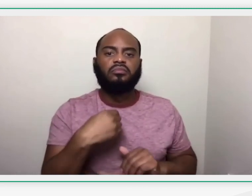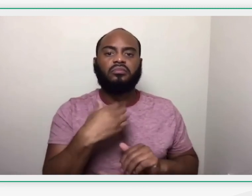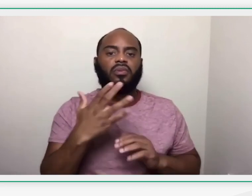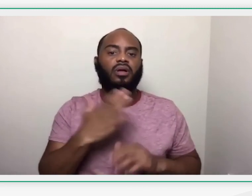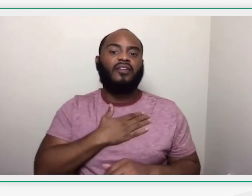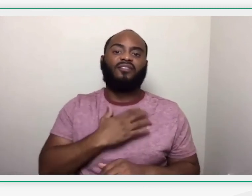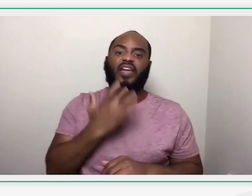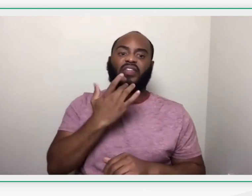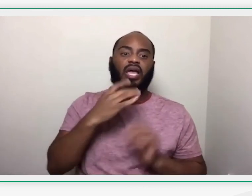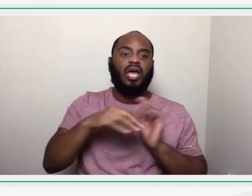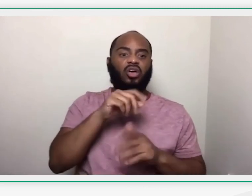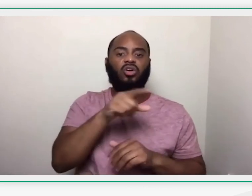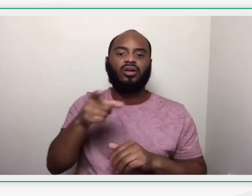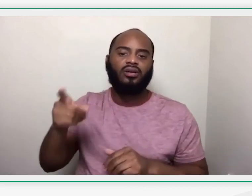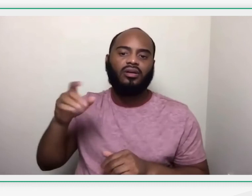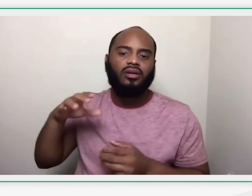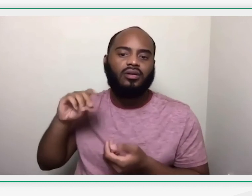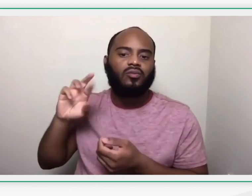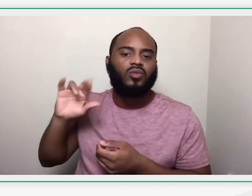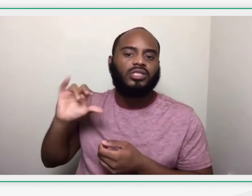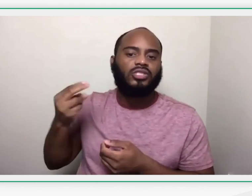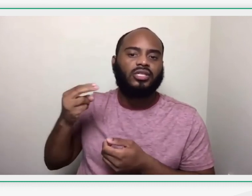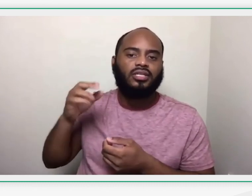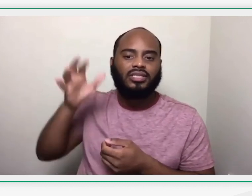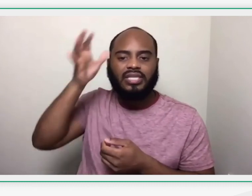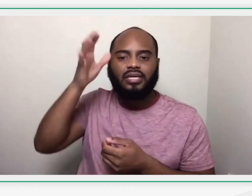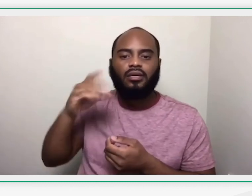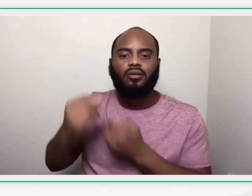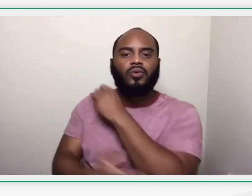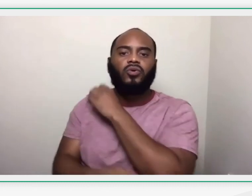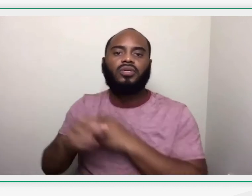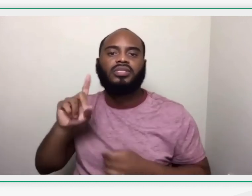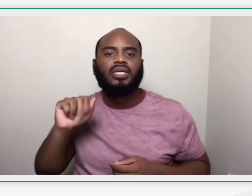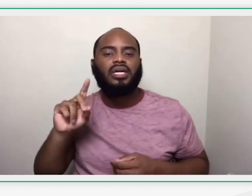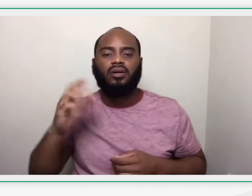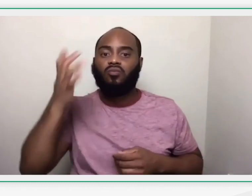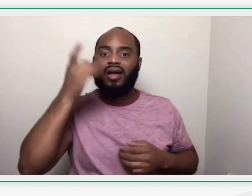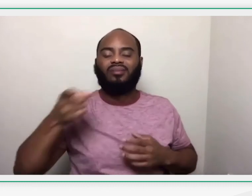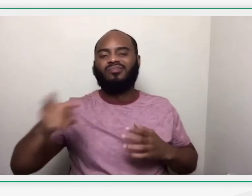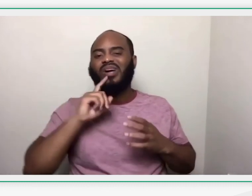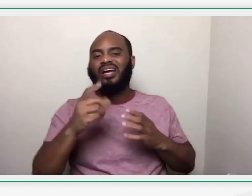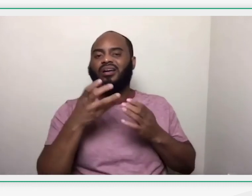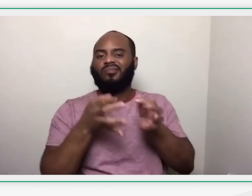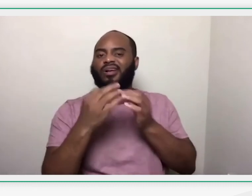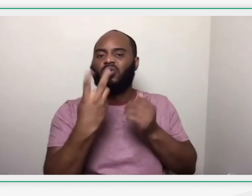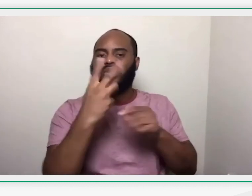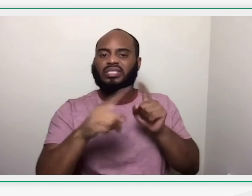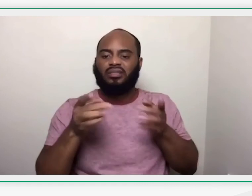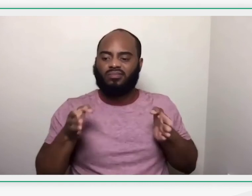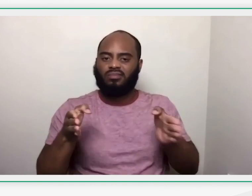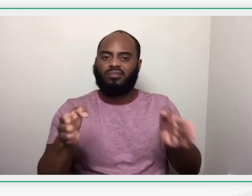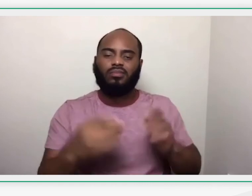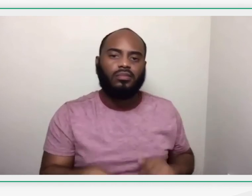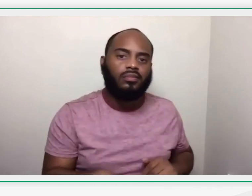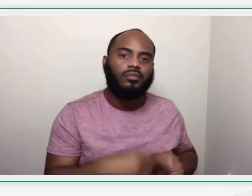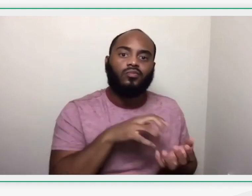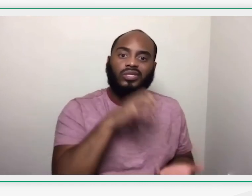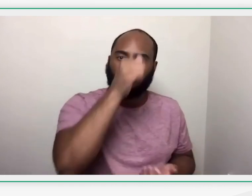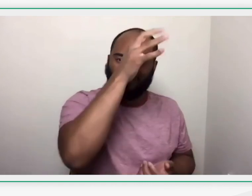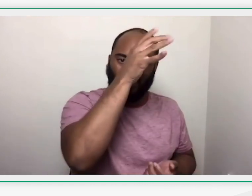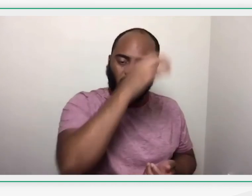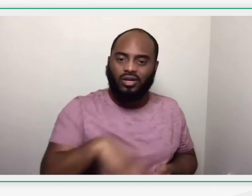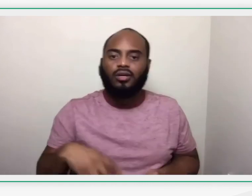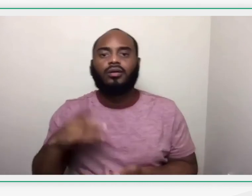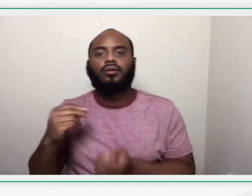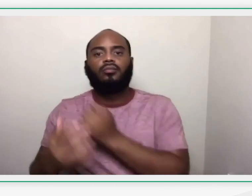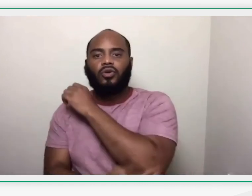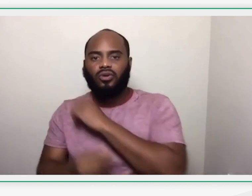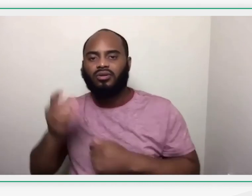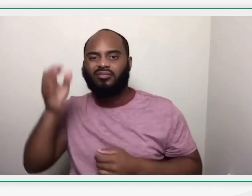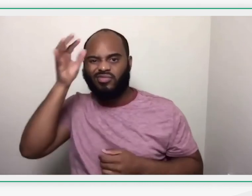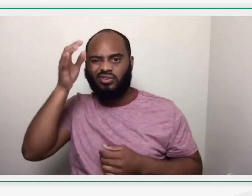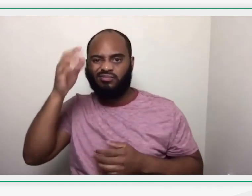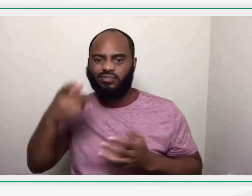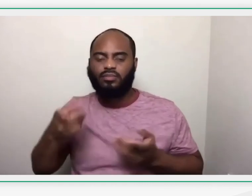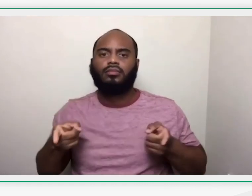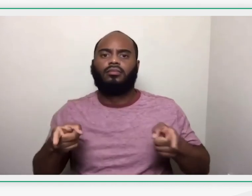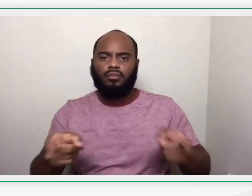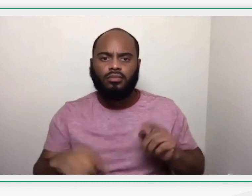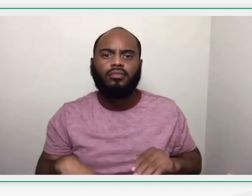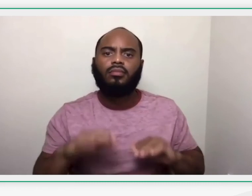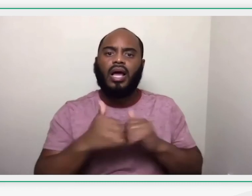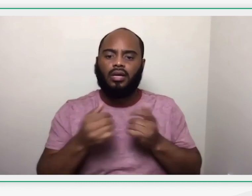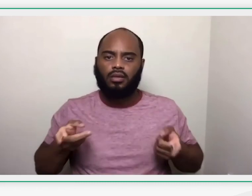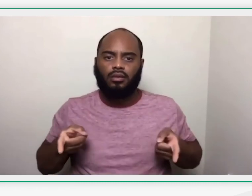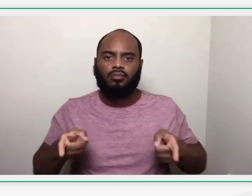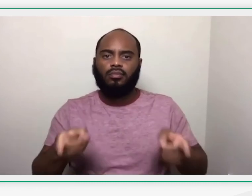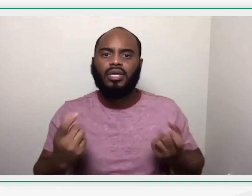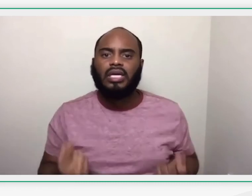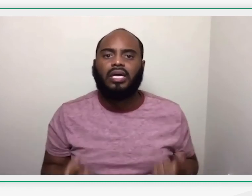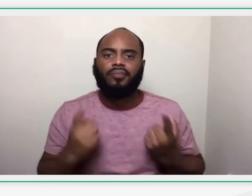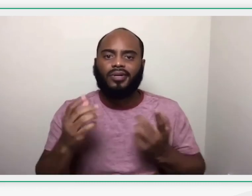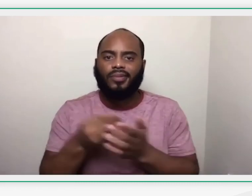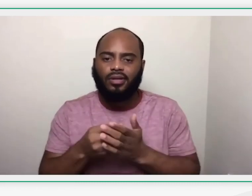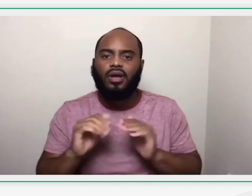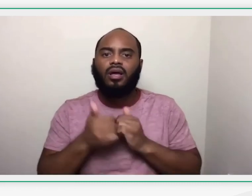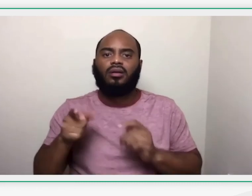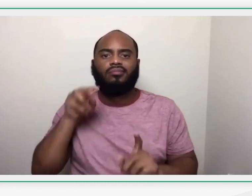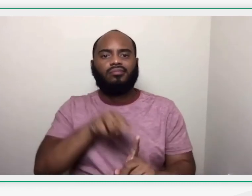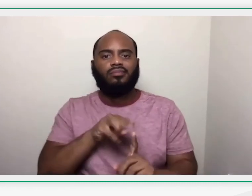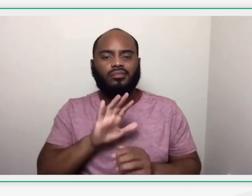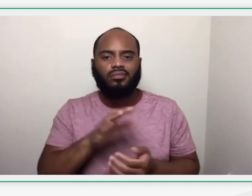And my favorite out of these three is Rich Dad Poor Dad, I'd have to say. And the reason why it's my favorite is because we see the scenario of 2 lives: a rich father and a poor father, and their spending habits, and their finances.